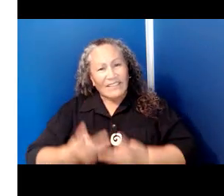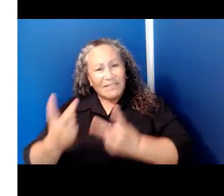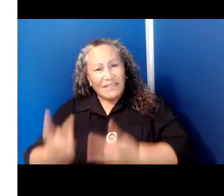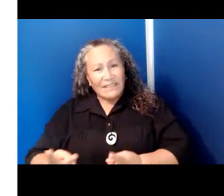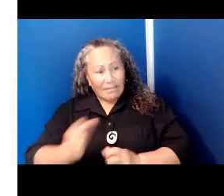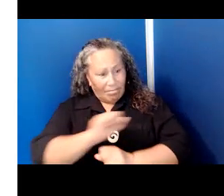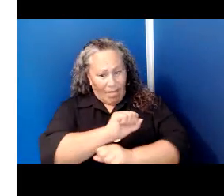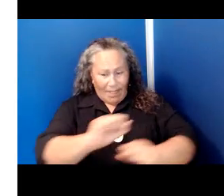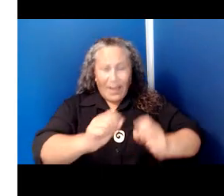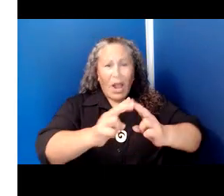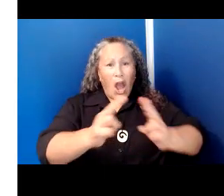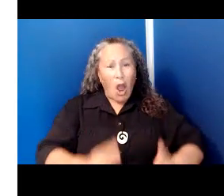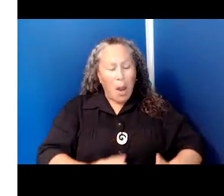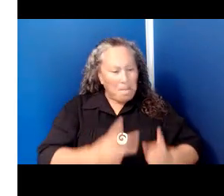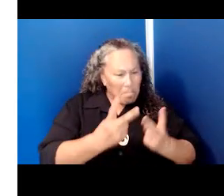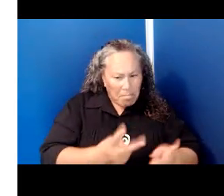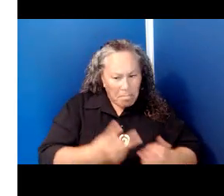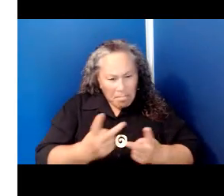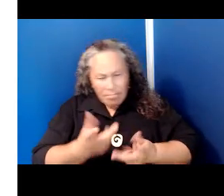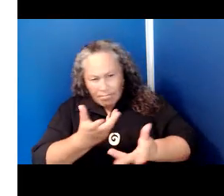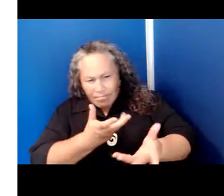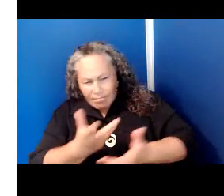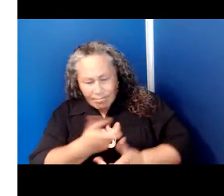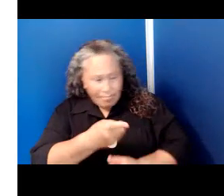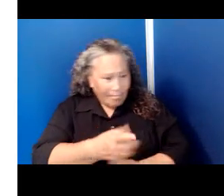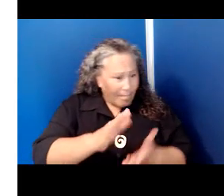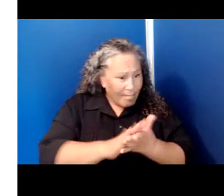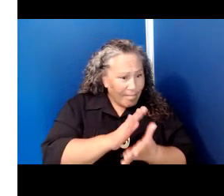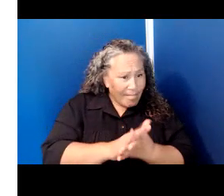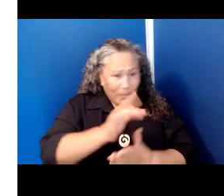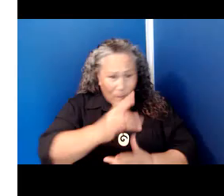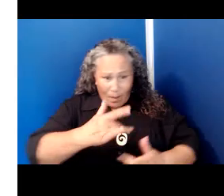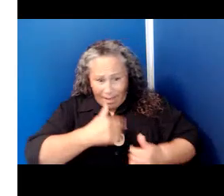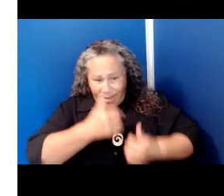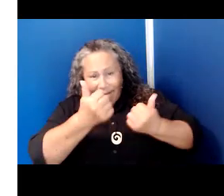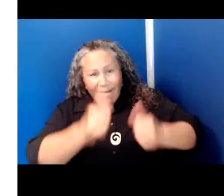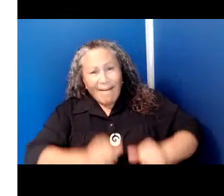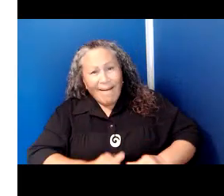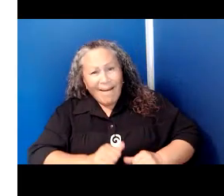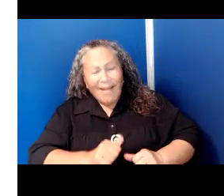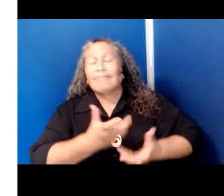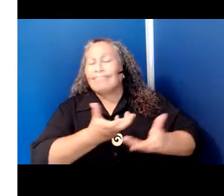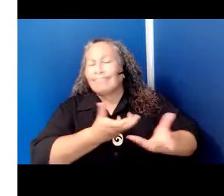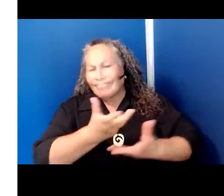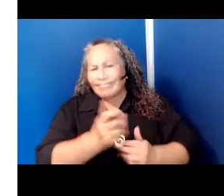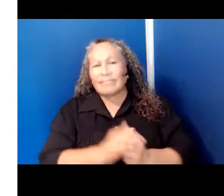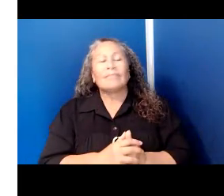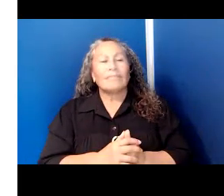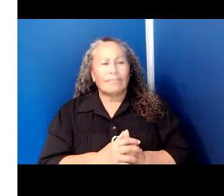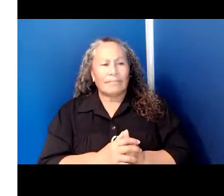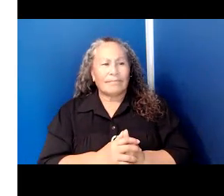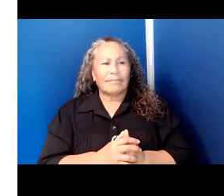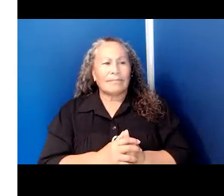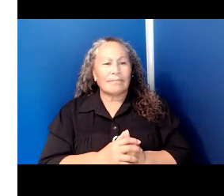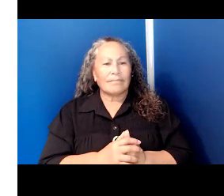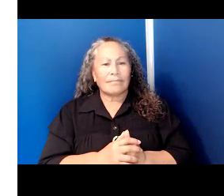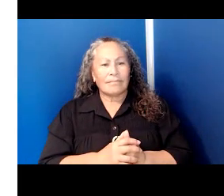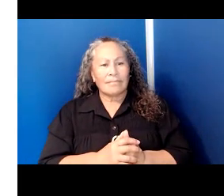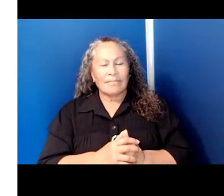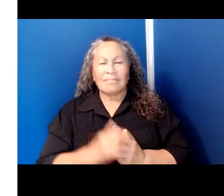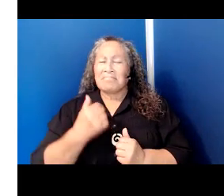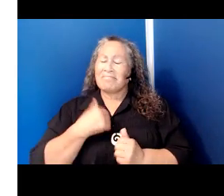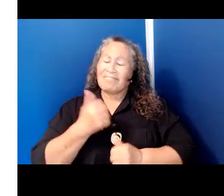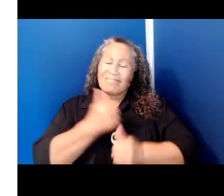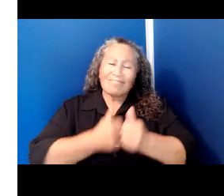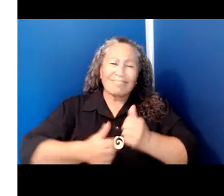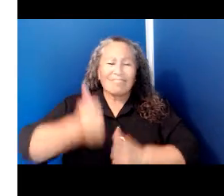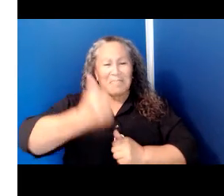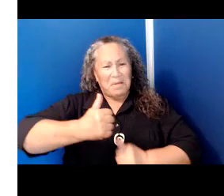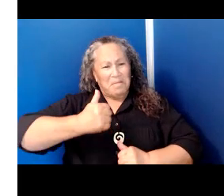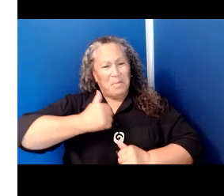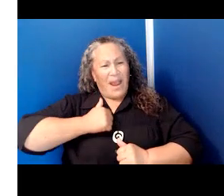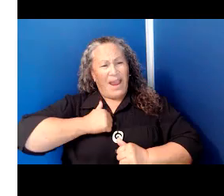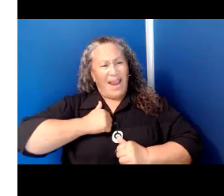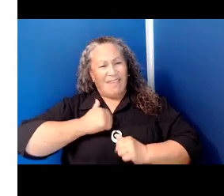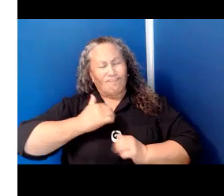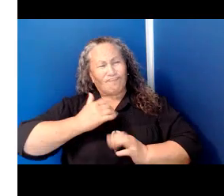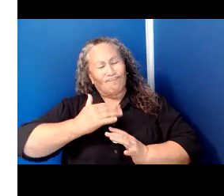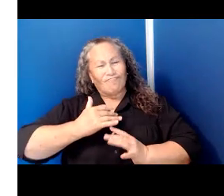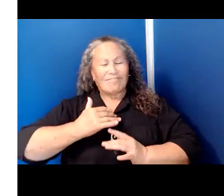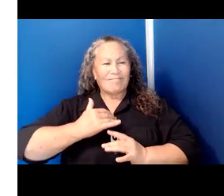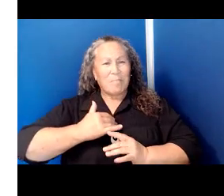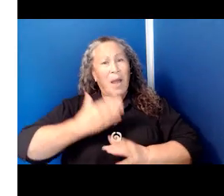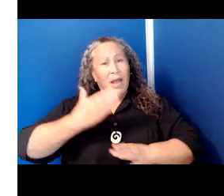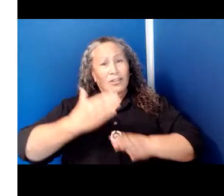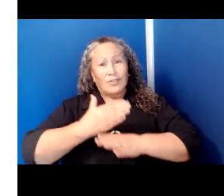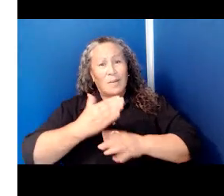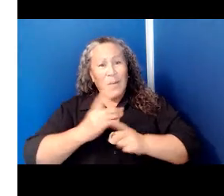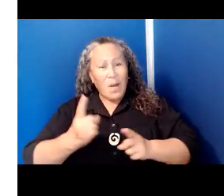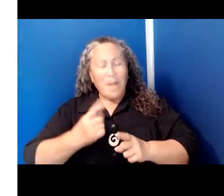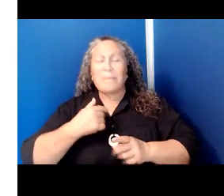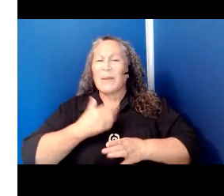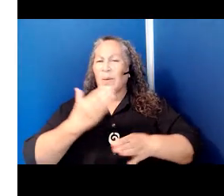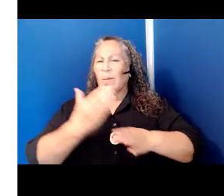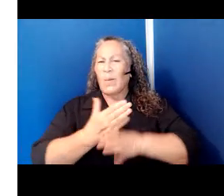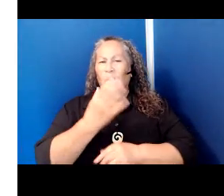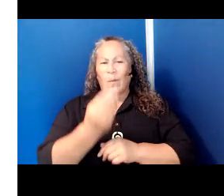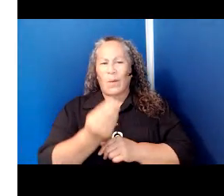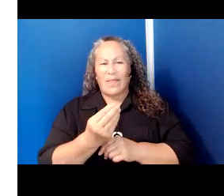and see if they were happy with their lives. A highlight of my career has been working with Sir